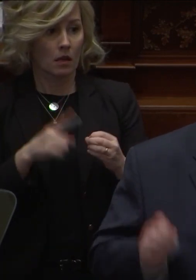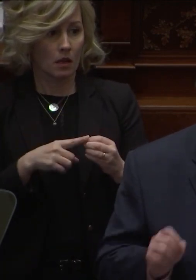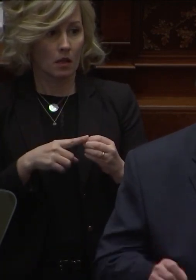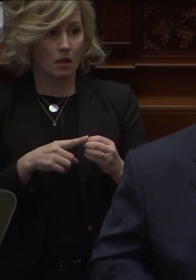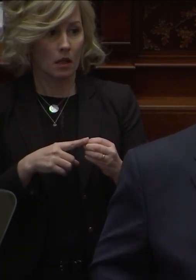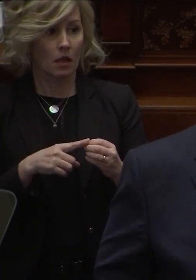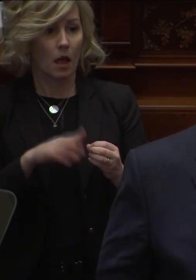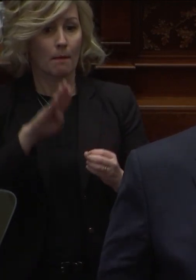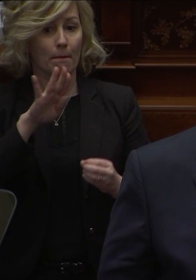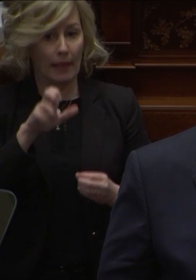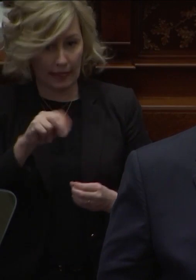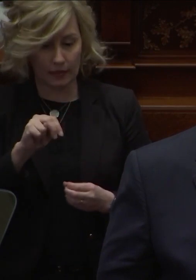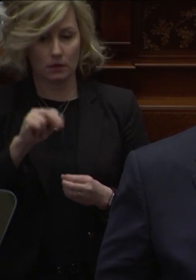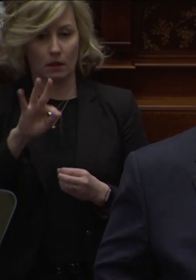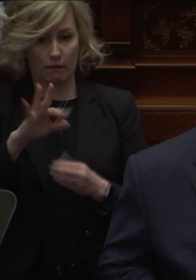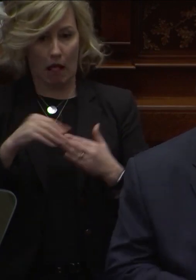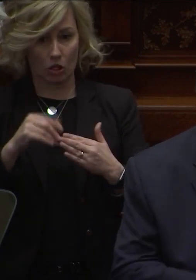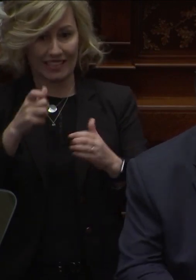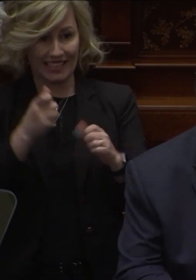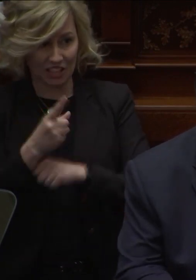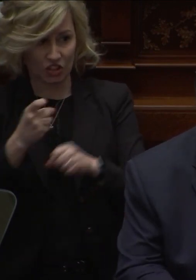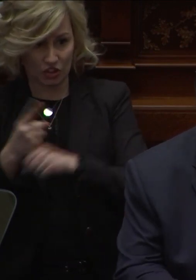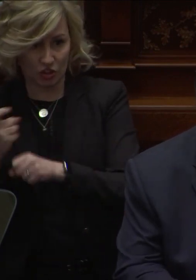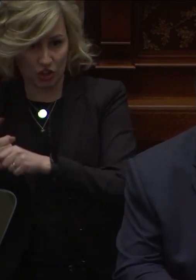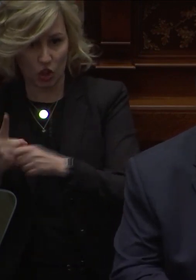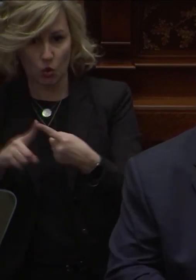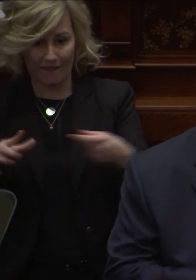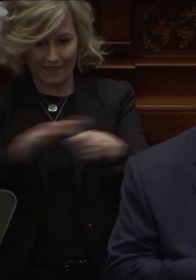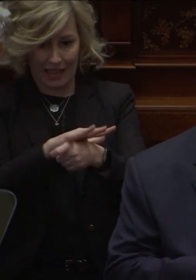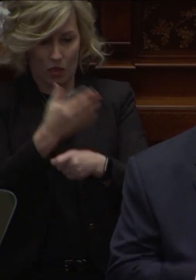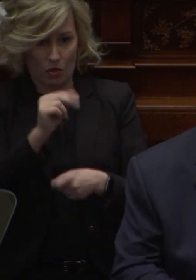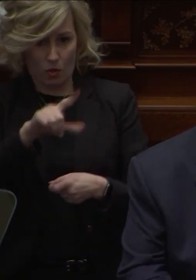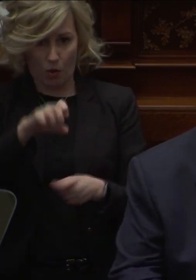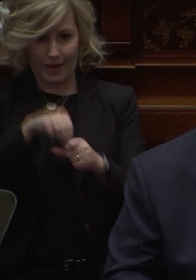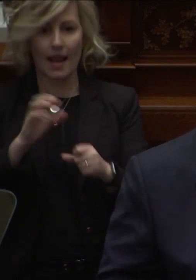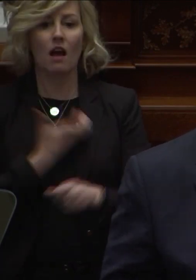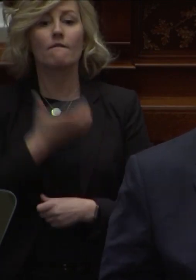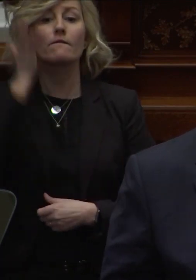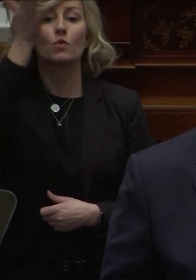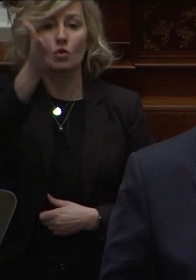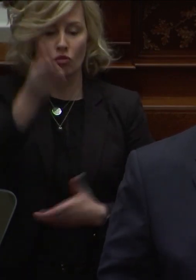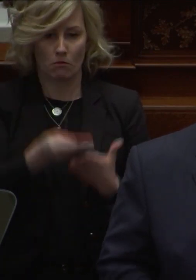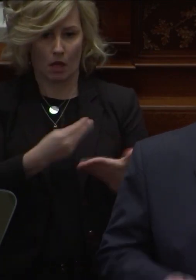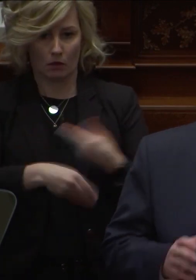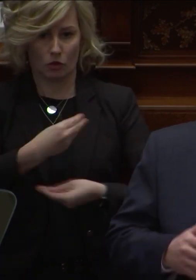SEVERAL YEARS. WE ARE TALKING ABOUT BILLIONS OF DOLLARS EACH YEAR TO FILL THE